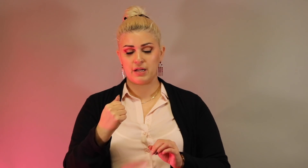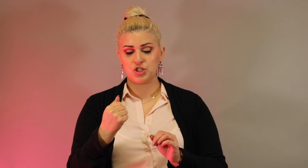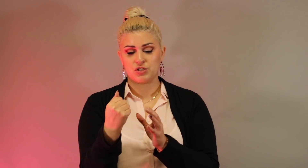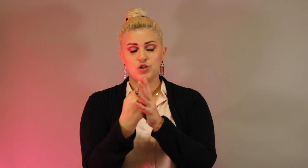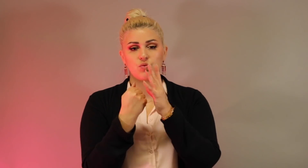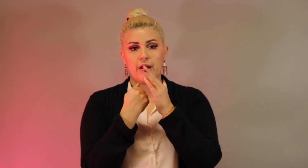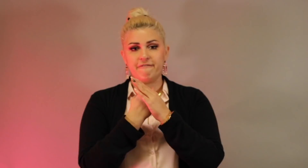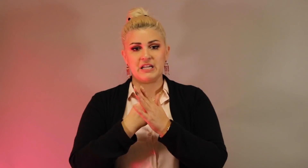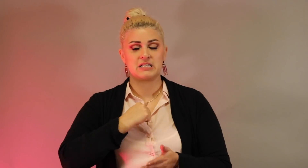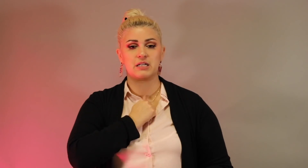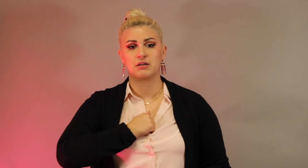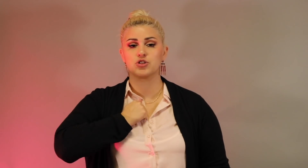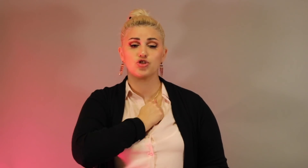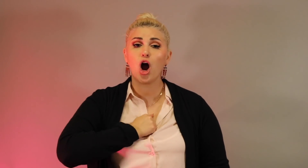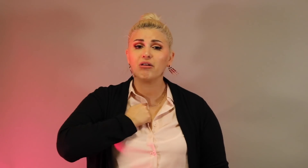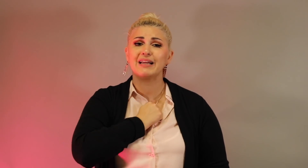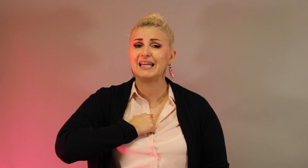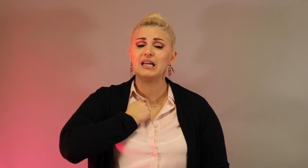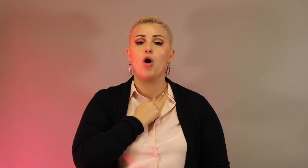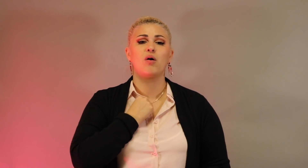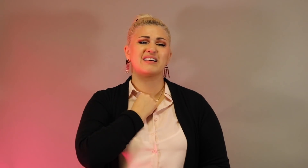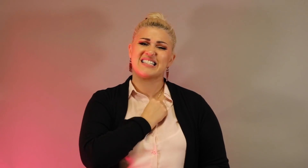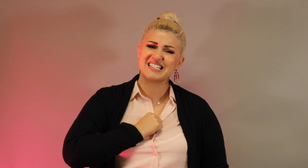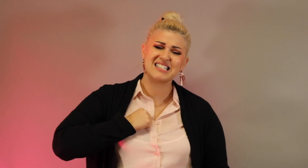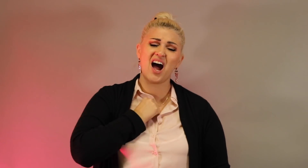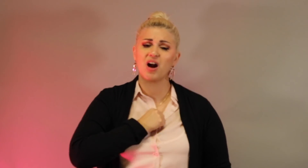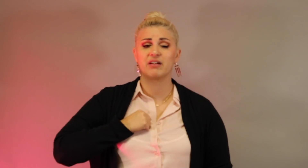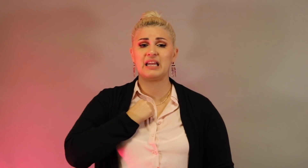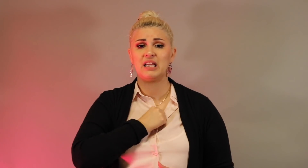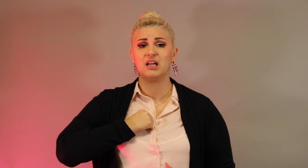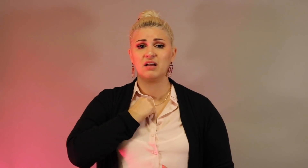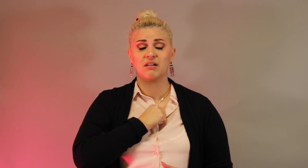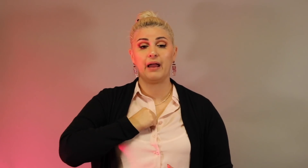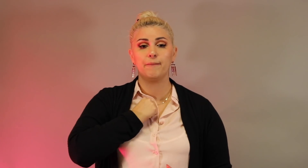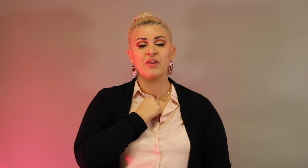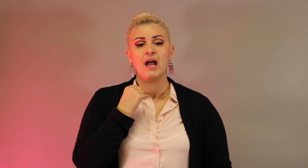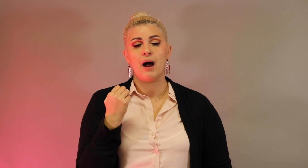You just want a fist here. Sorry, or sorry, okay.